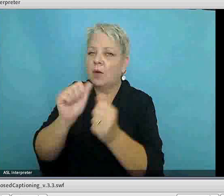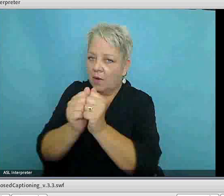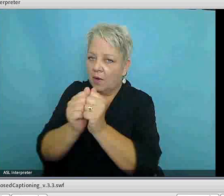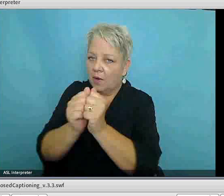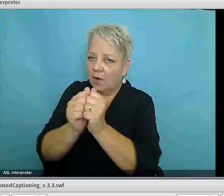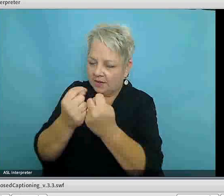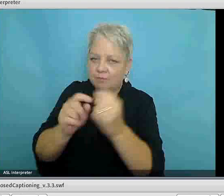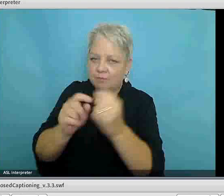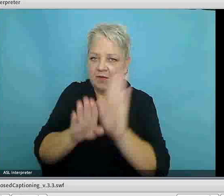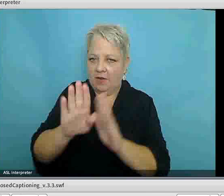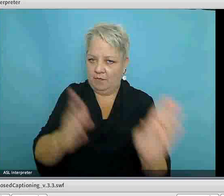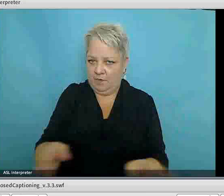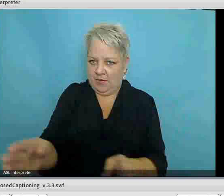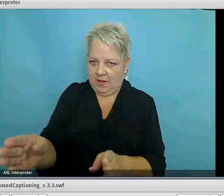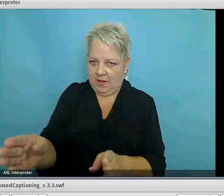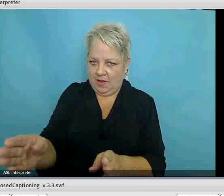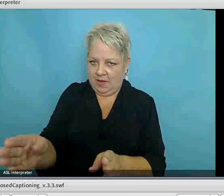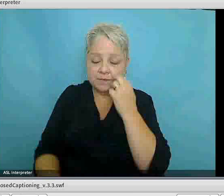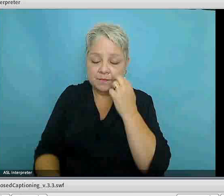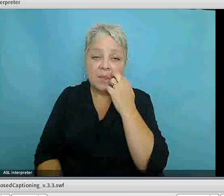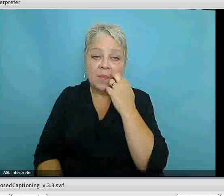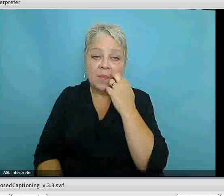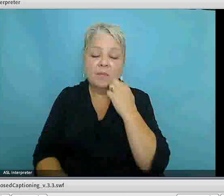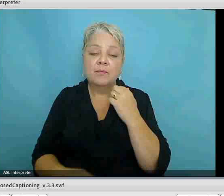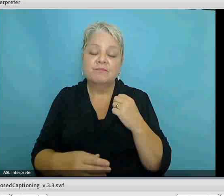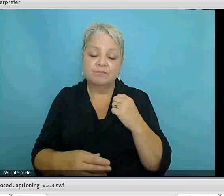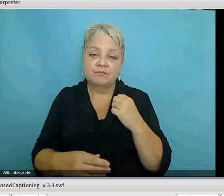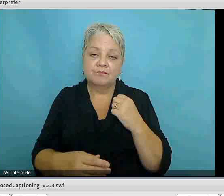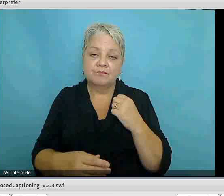on the information gathered through the comprehensive assessment.